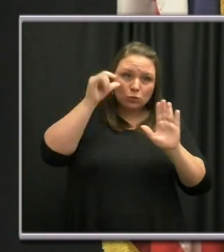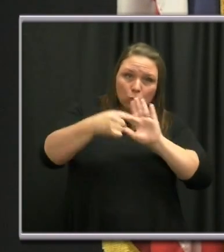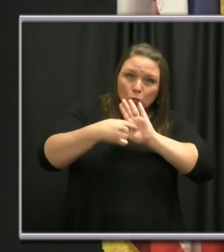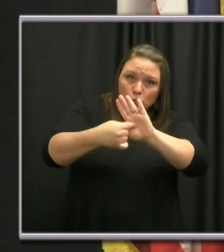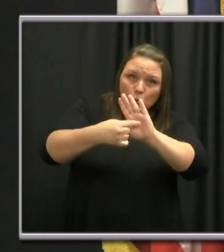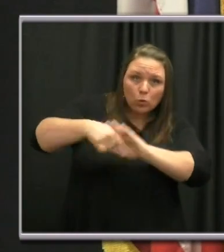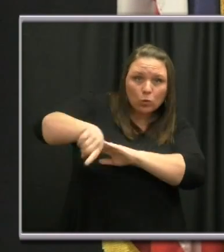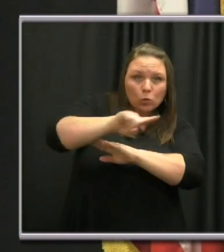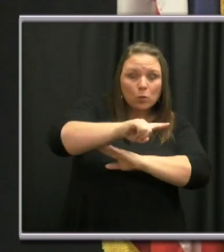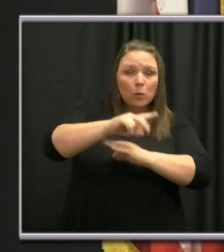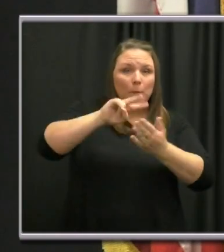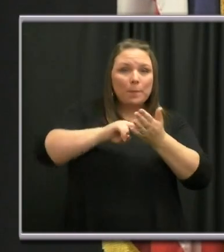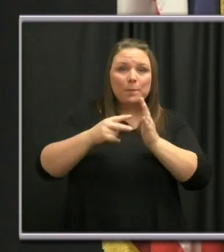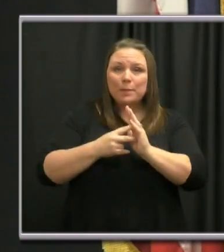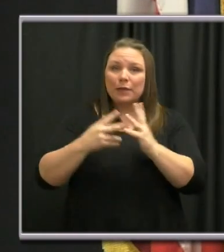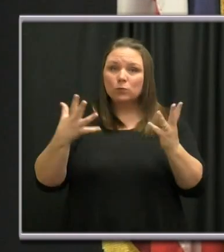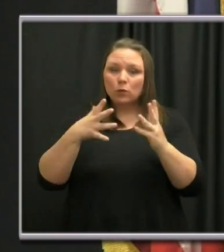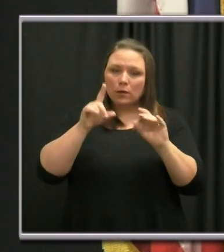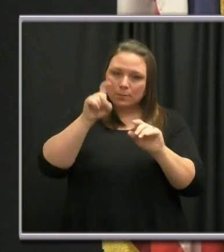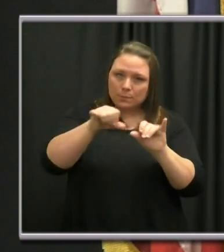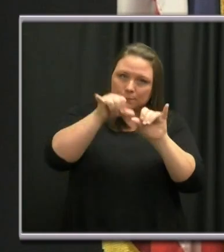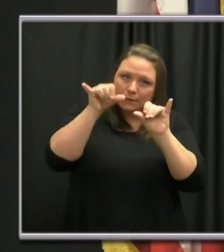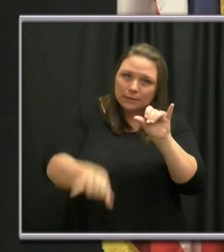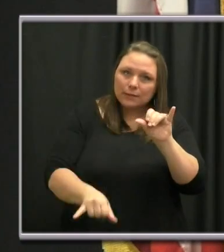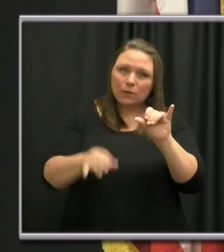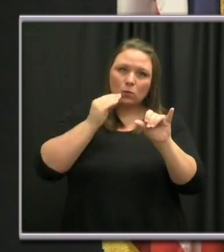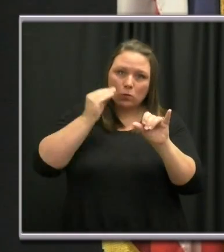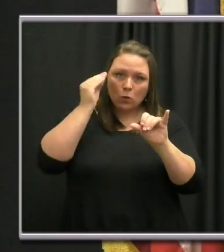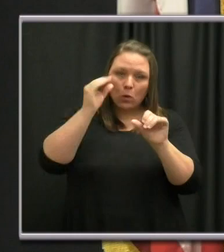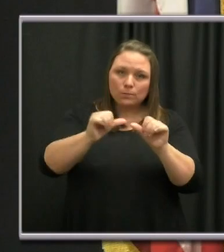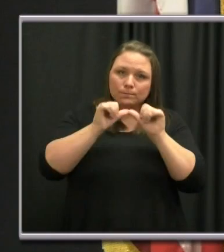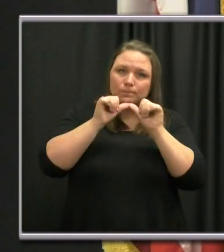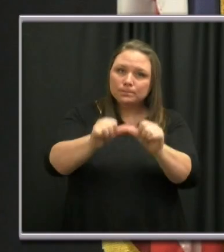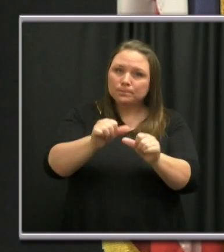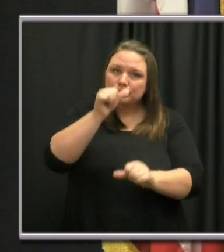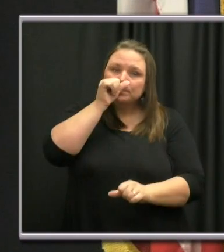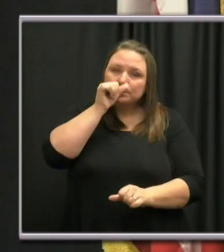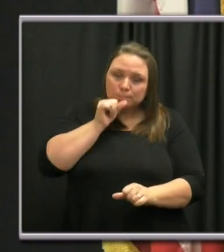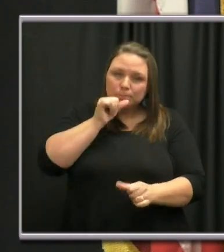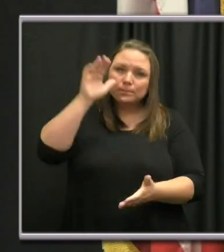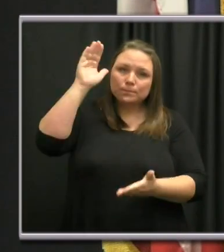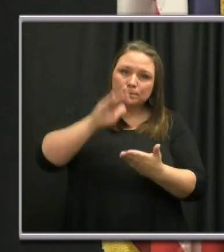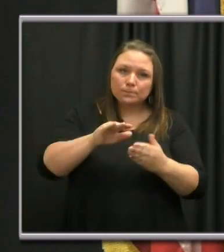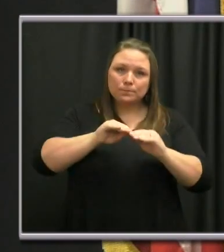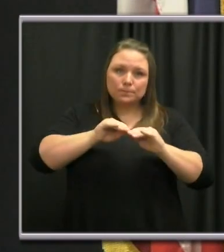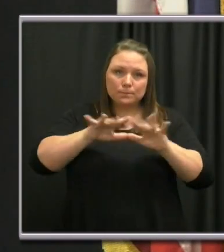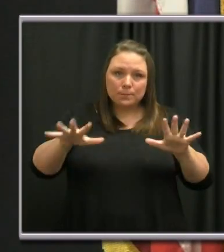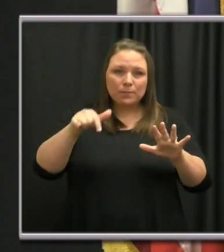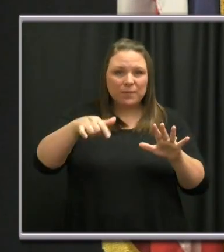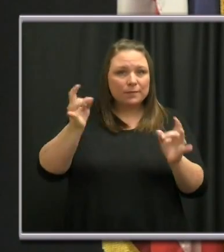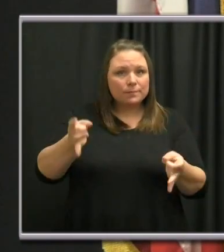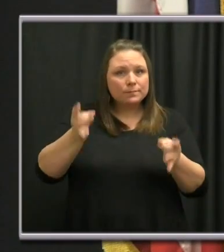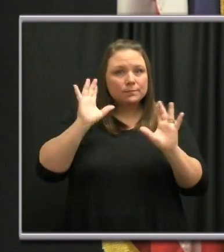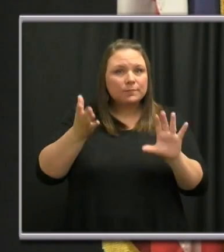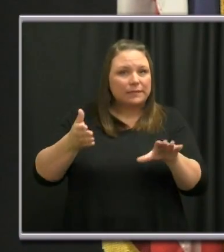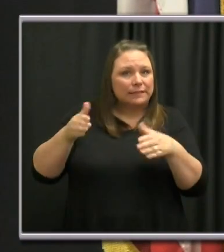MODELS WE'VE SEEN. DO DEPEND ON ALL OF US STAYING THE COURSE